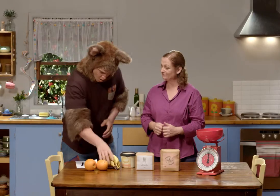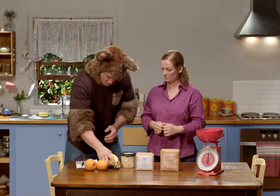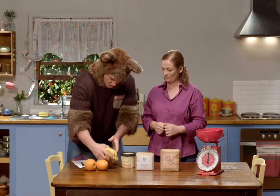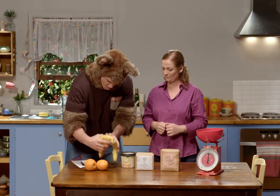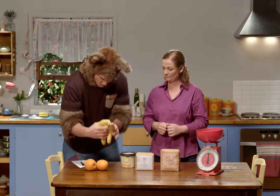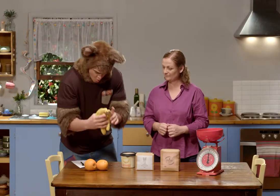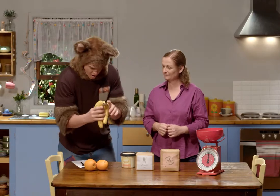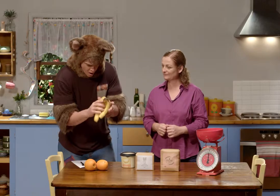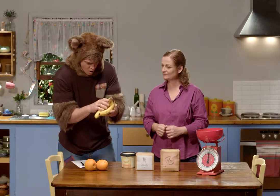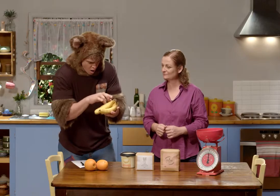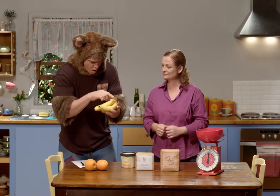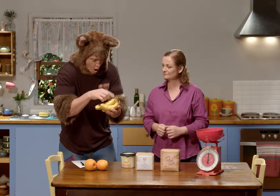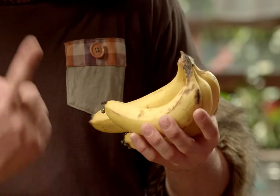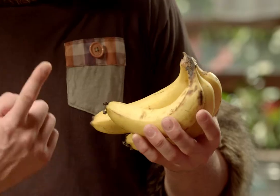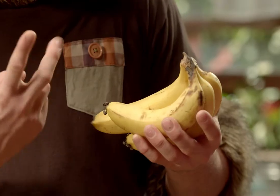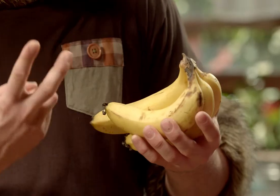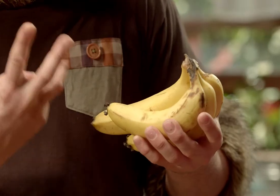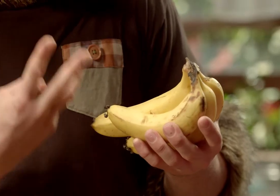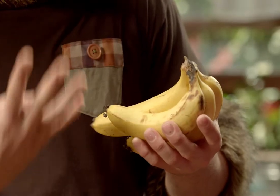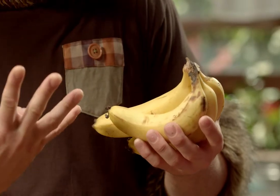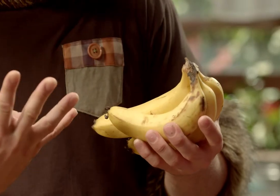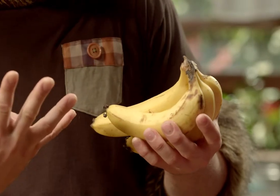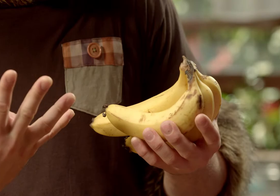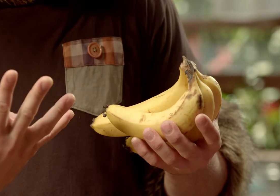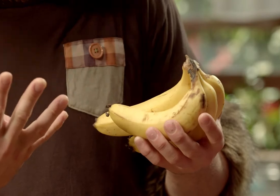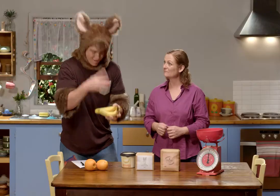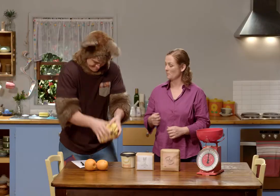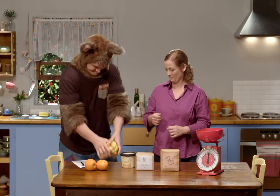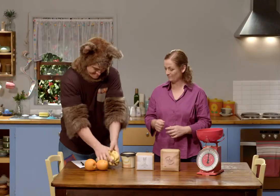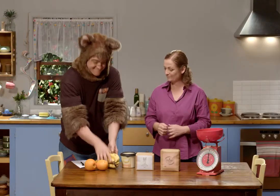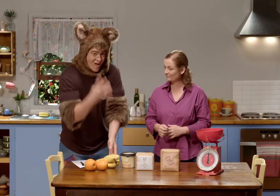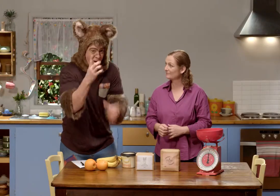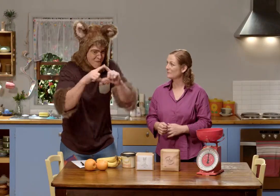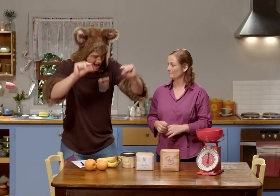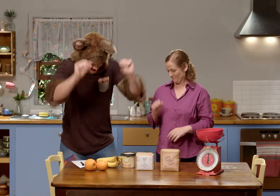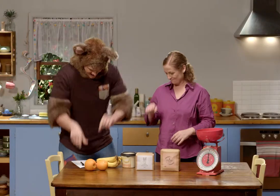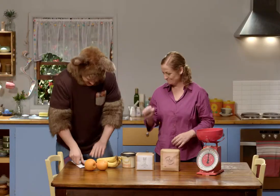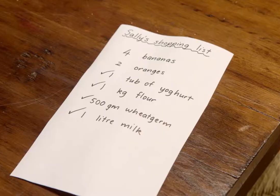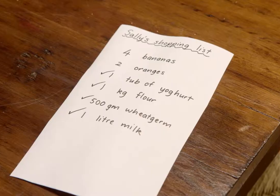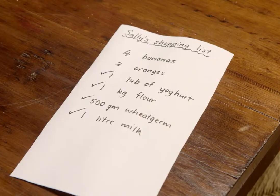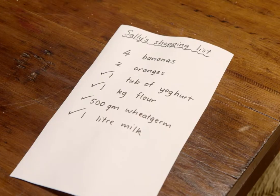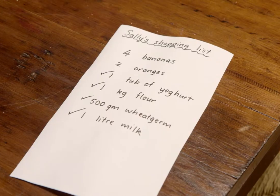Four. One, two, three, four. Four bananas.